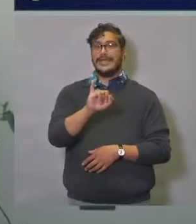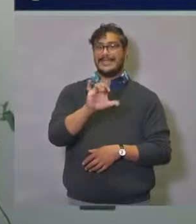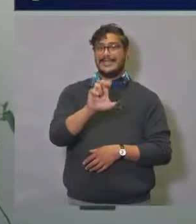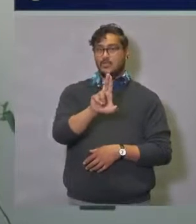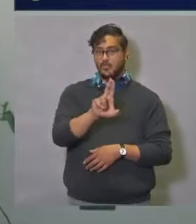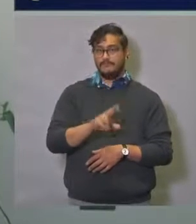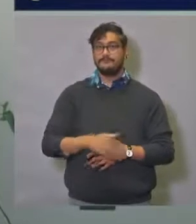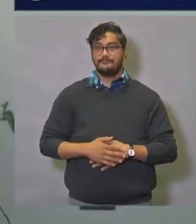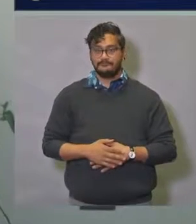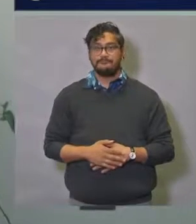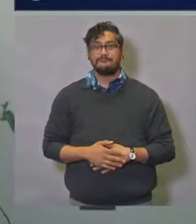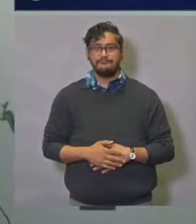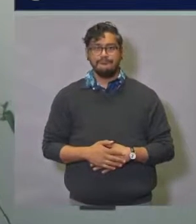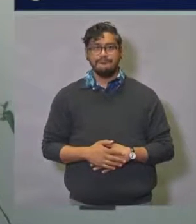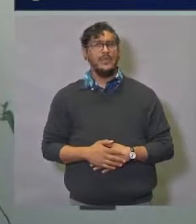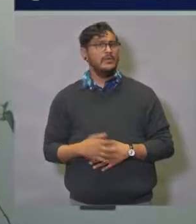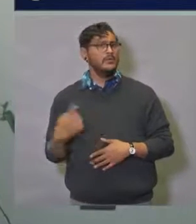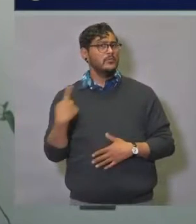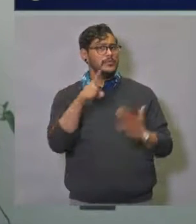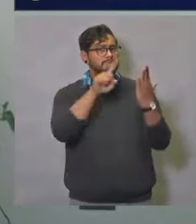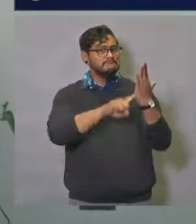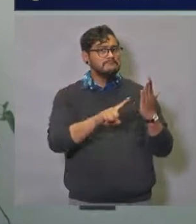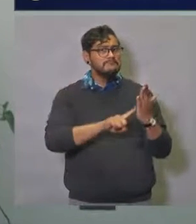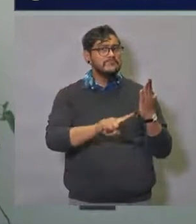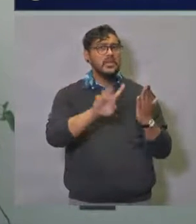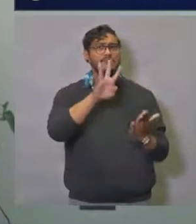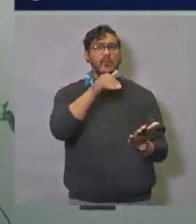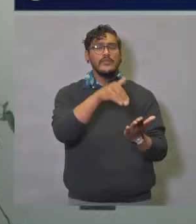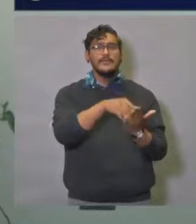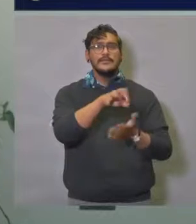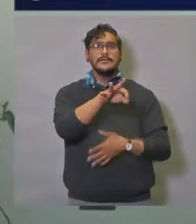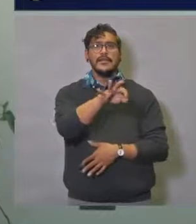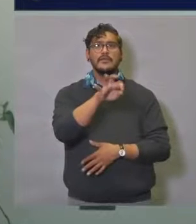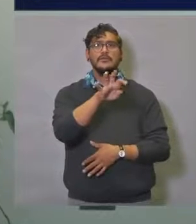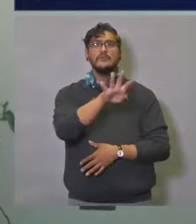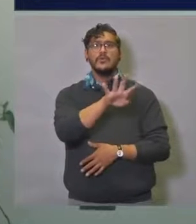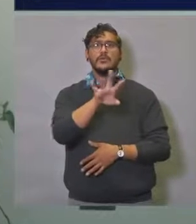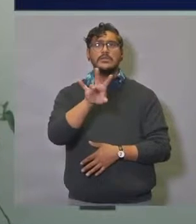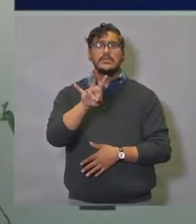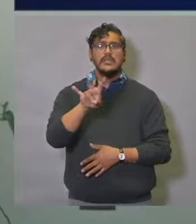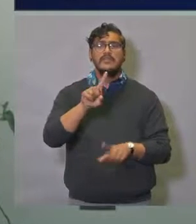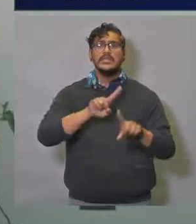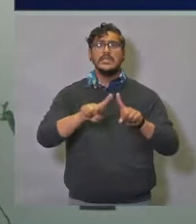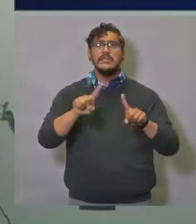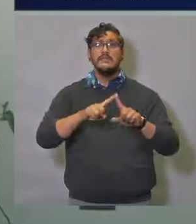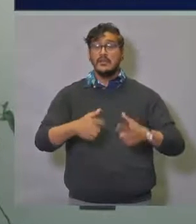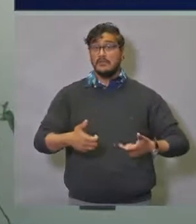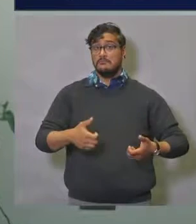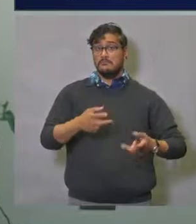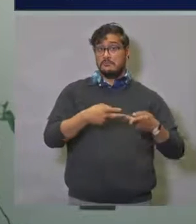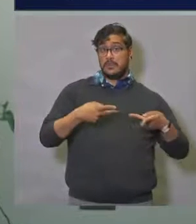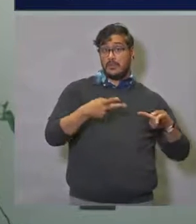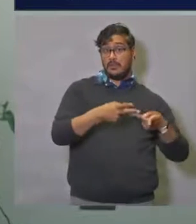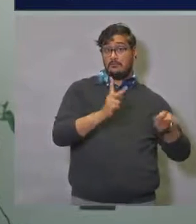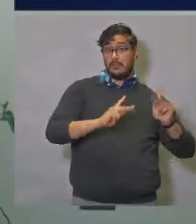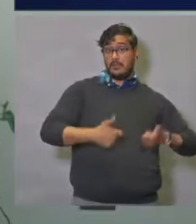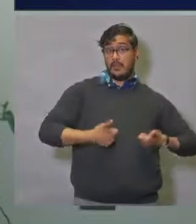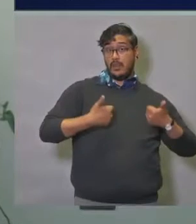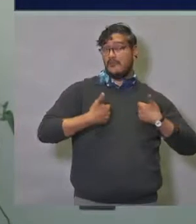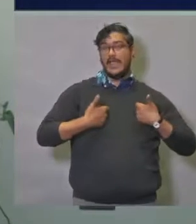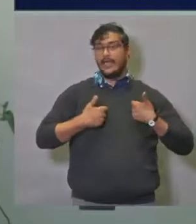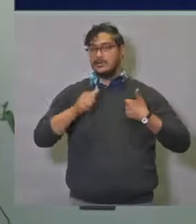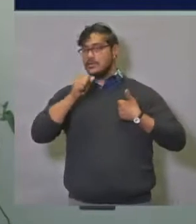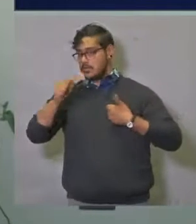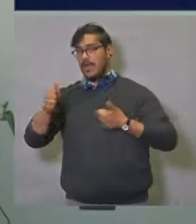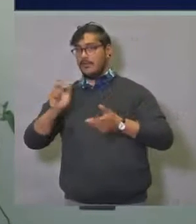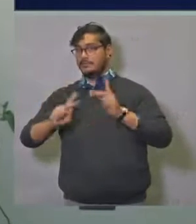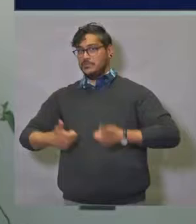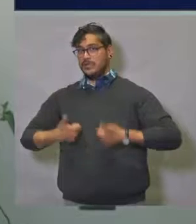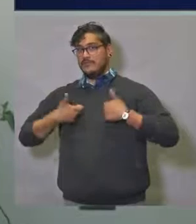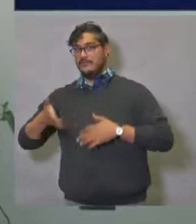ARE IN THE ICU.